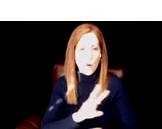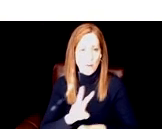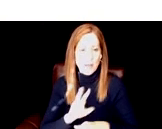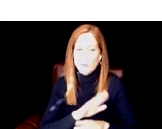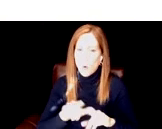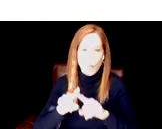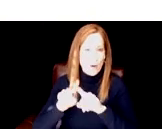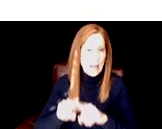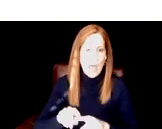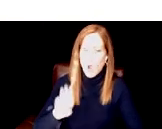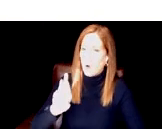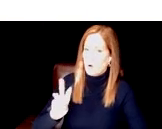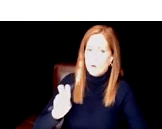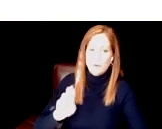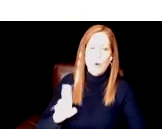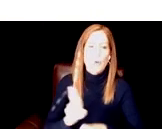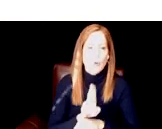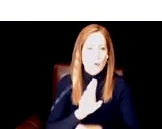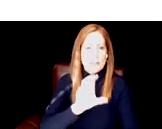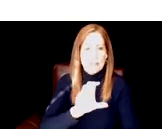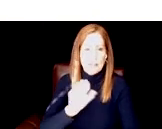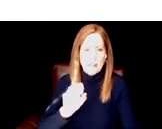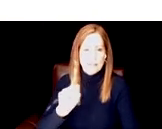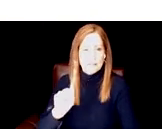It is important to use CSS to customize focus states.